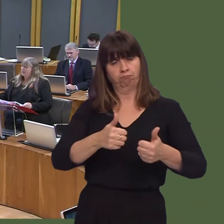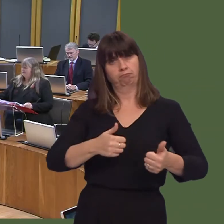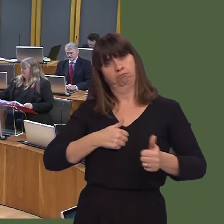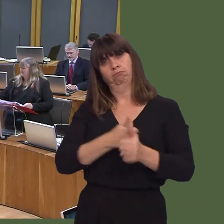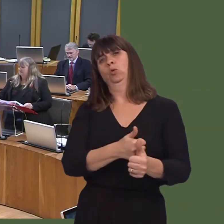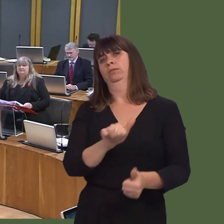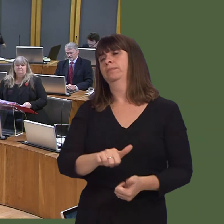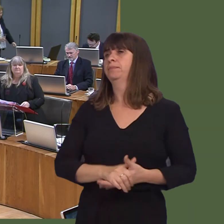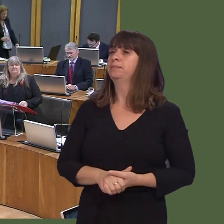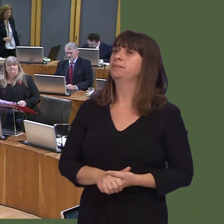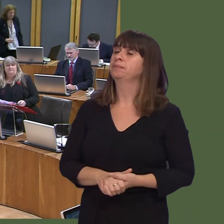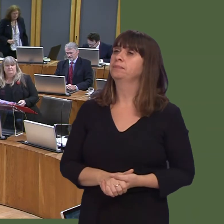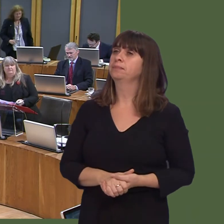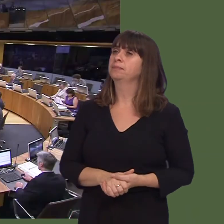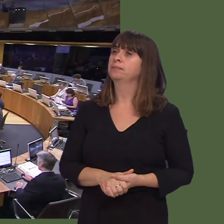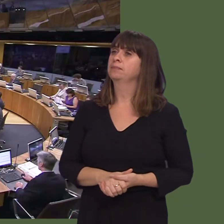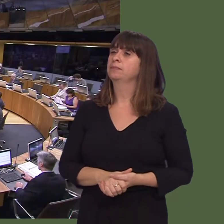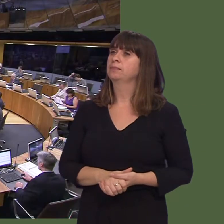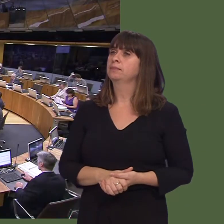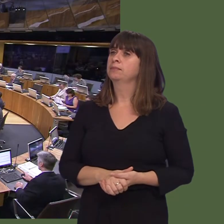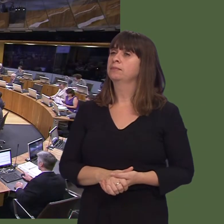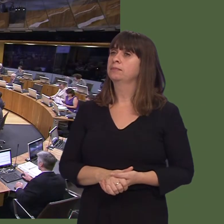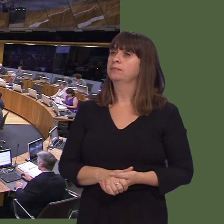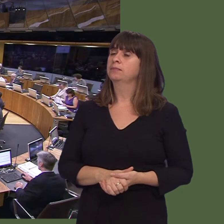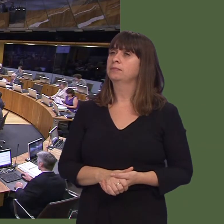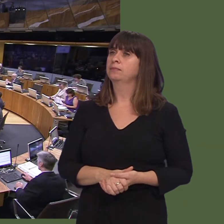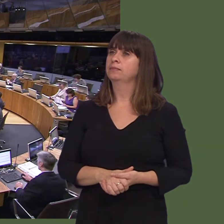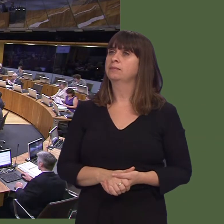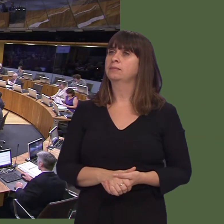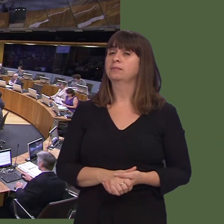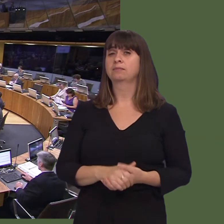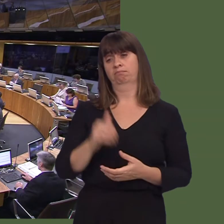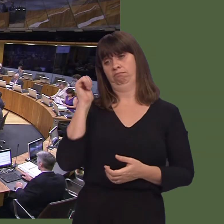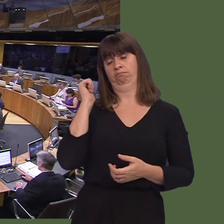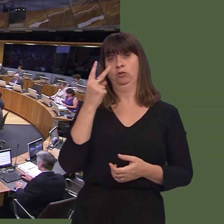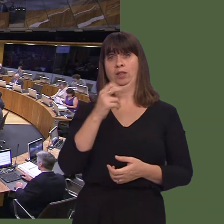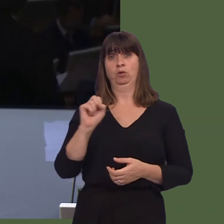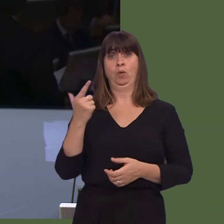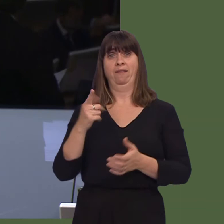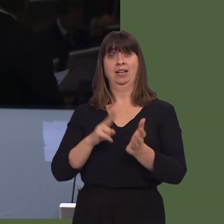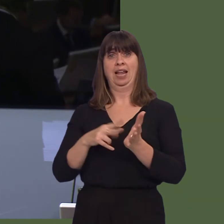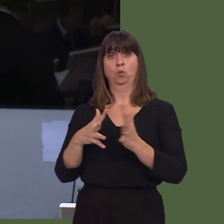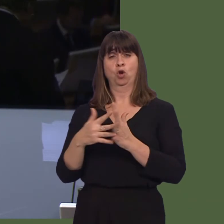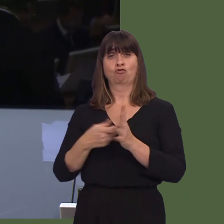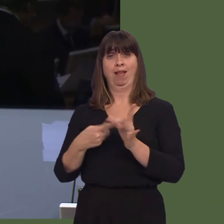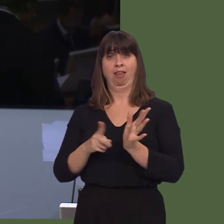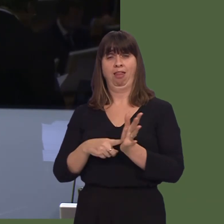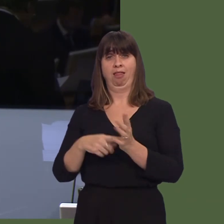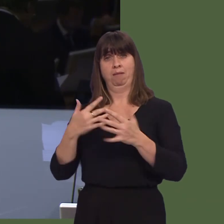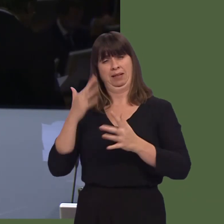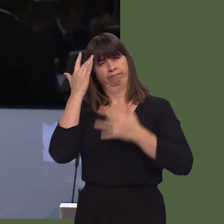Mark Isherwood AM: In 2012, Network Rail estimated the cost of reinstating the Amlwch rail line